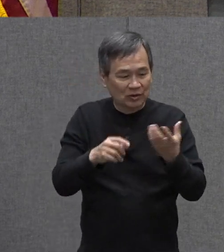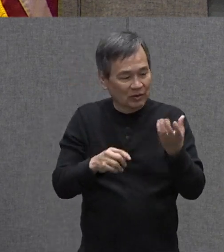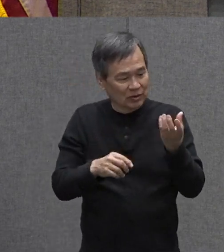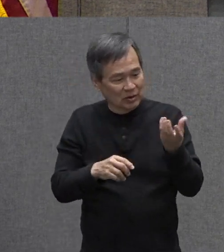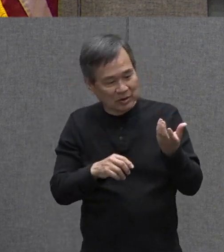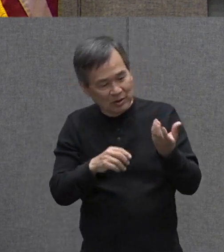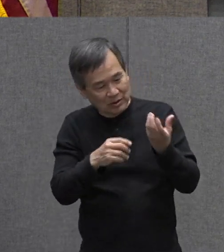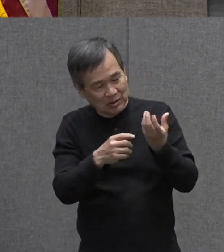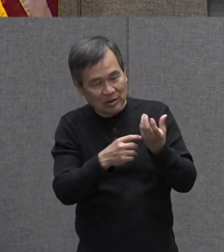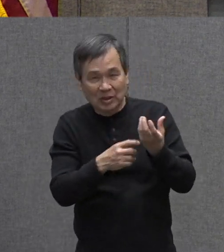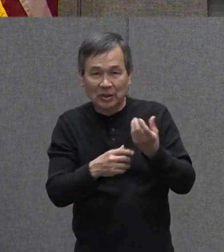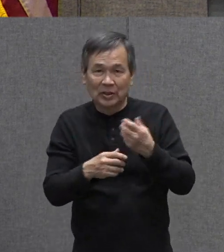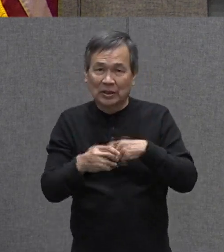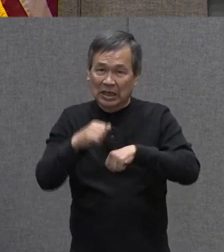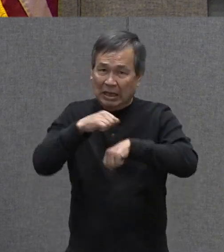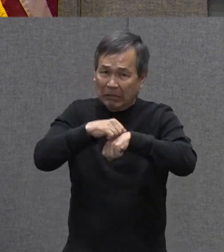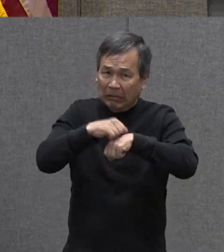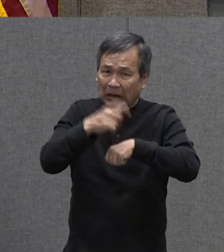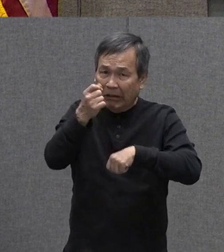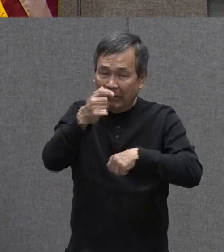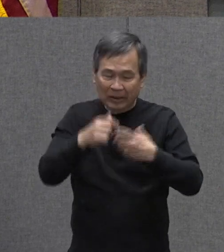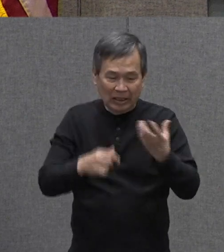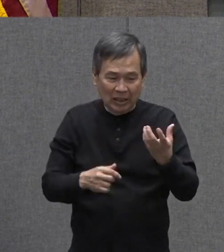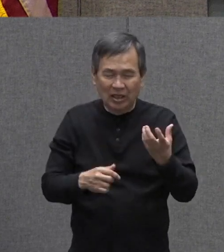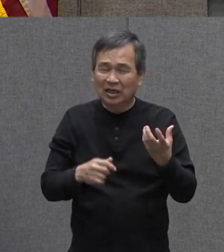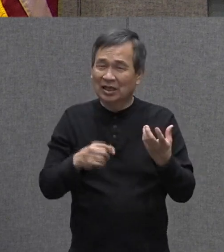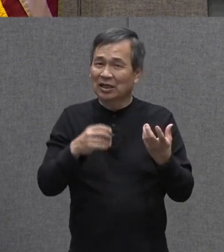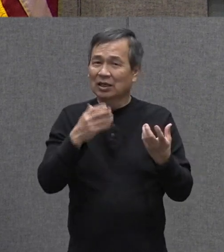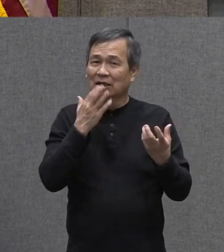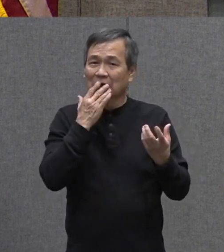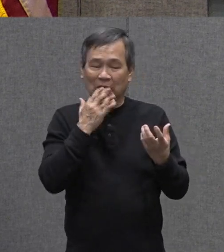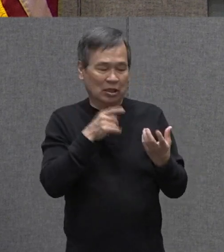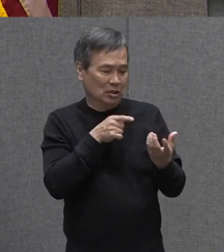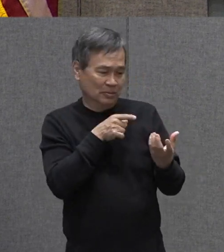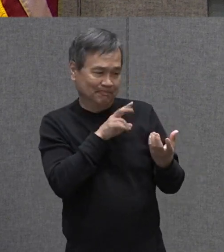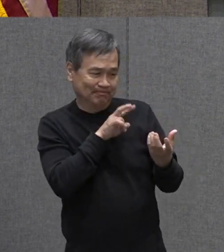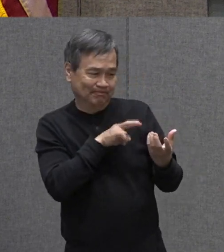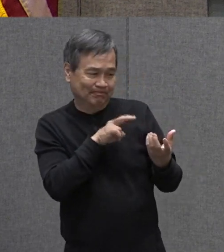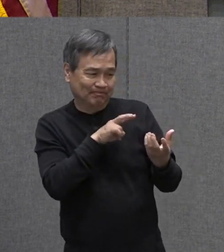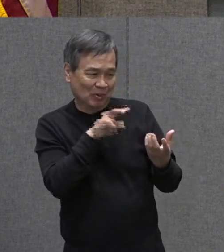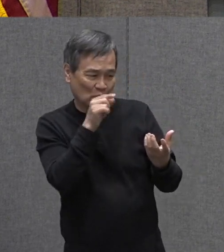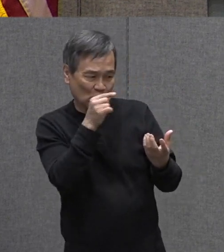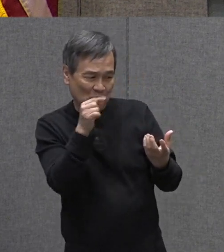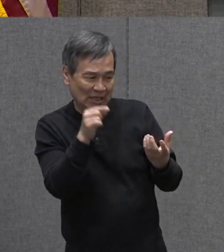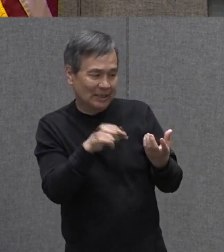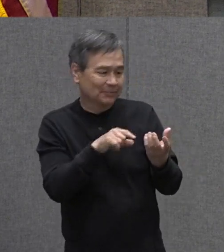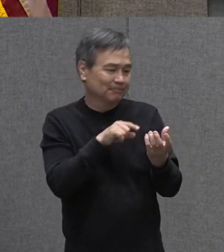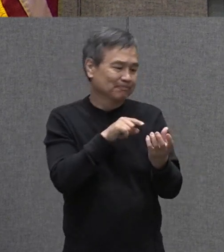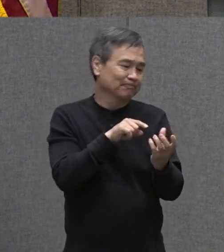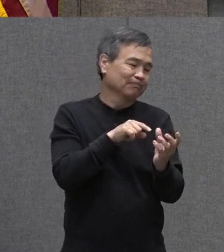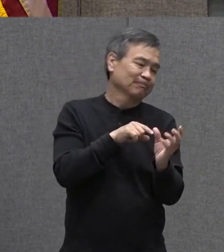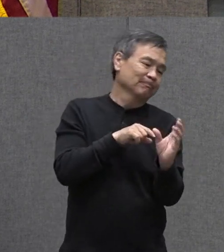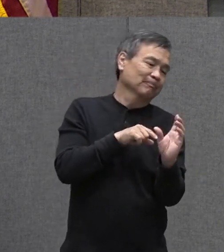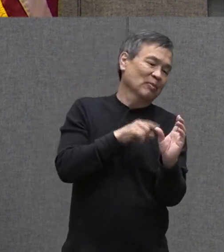it's green, it's greenish yellow actually. I can see a little green, I can see a little yellow,